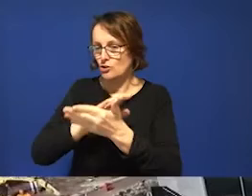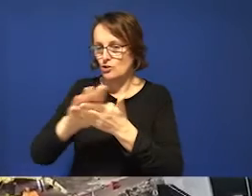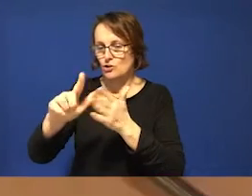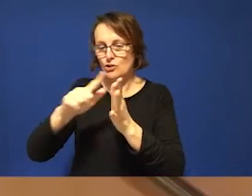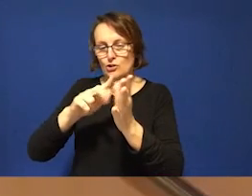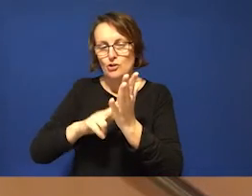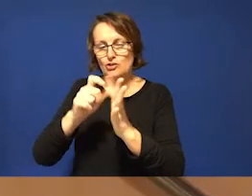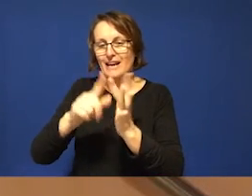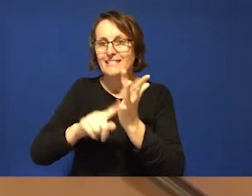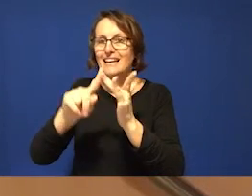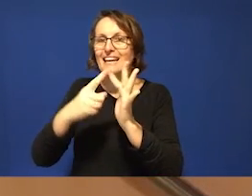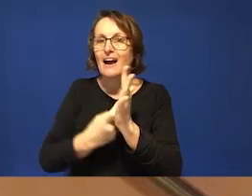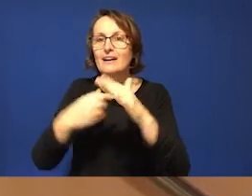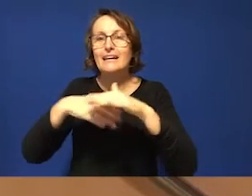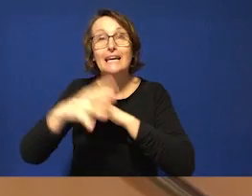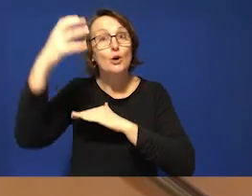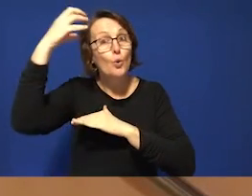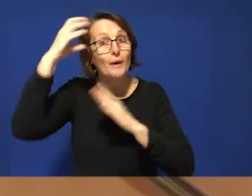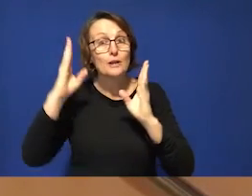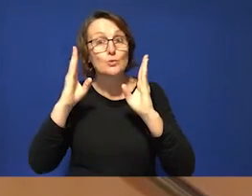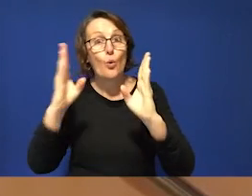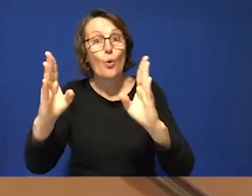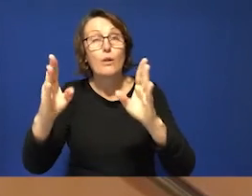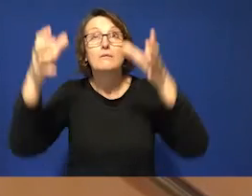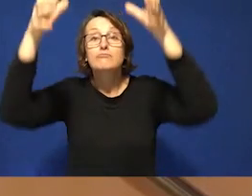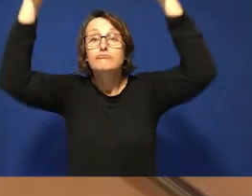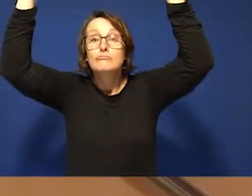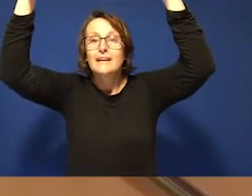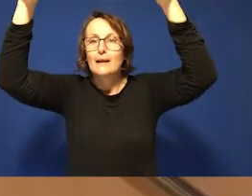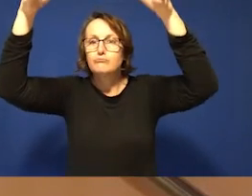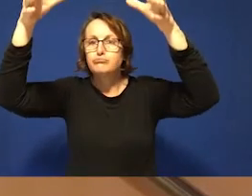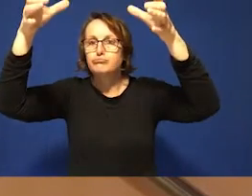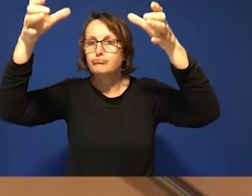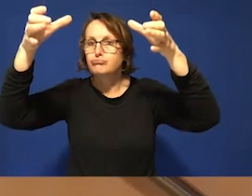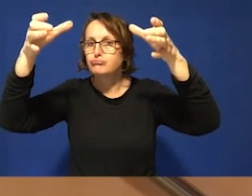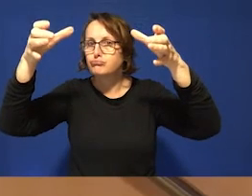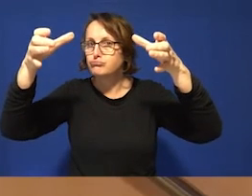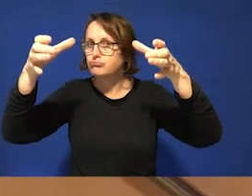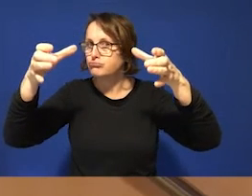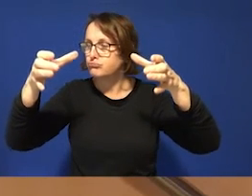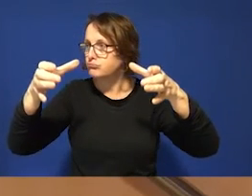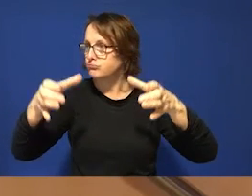and Queens hall, understand. So people will be able to tune in and see those things. Yeah, it's great.